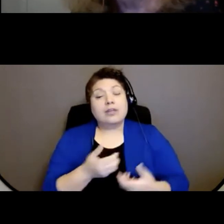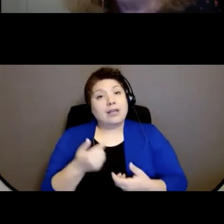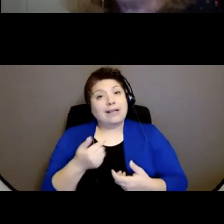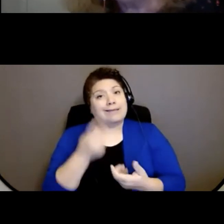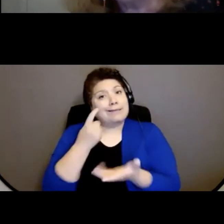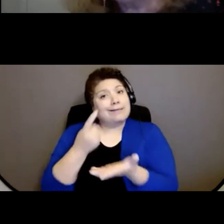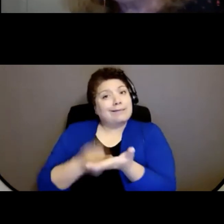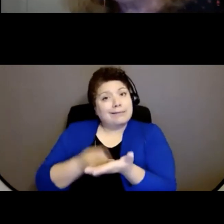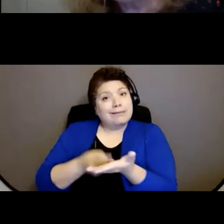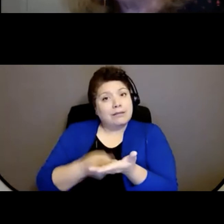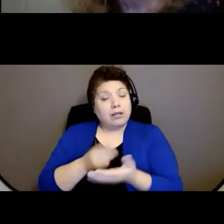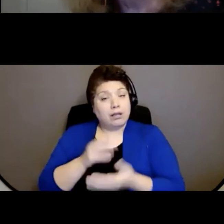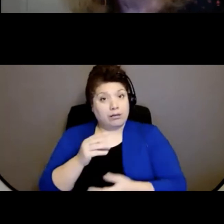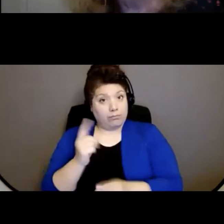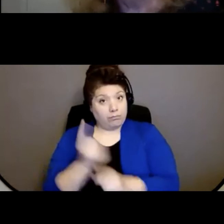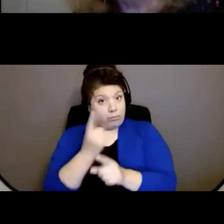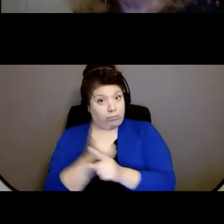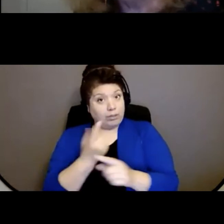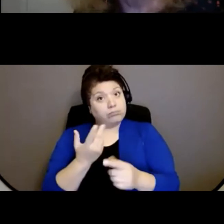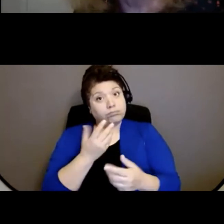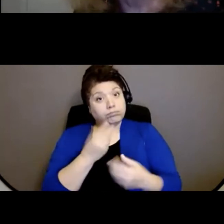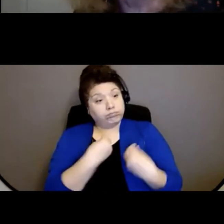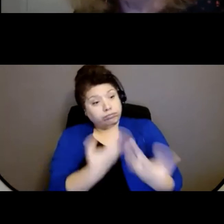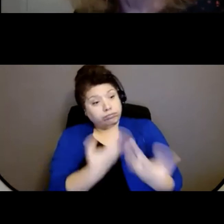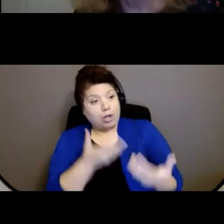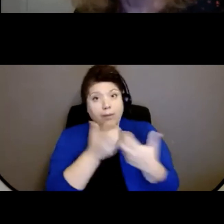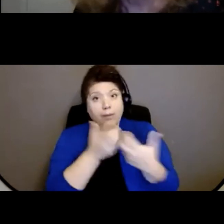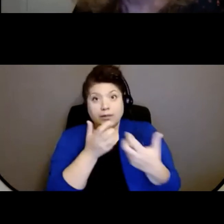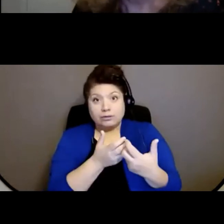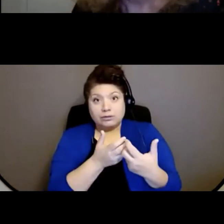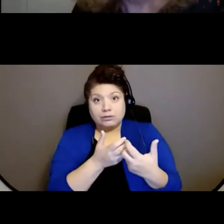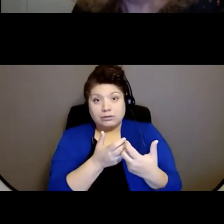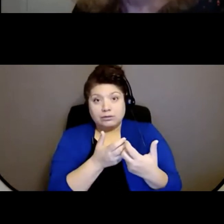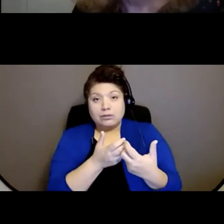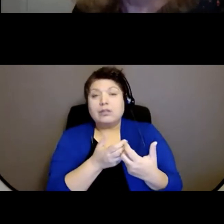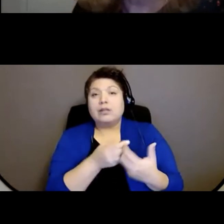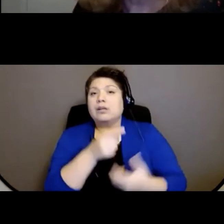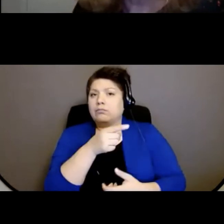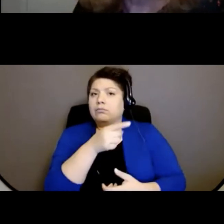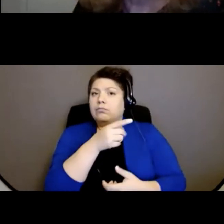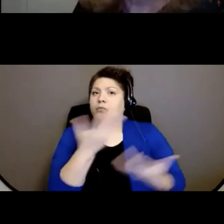ACCOMMODATIONS ARE THE ONES THAT ADDRESS YOUR SPECIFIC OR UNIQUE